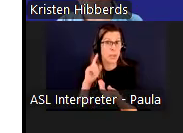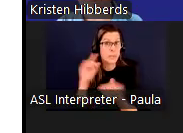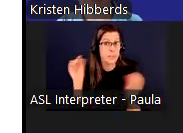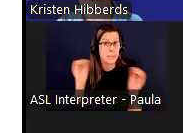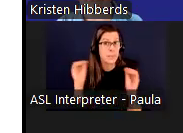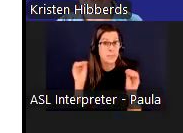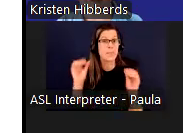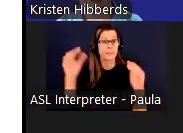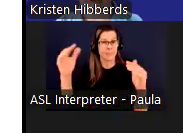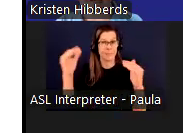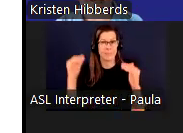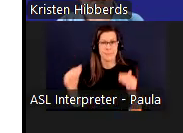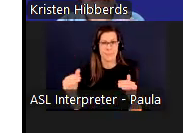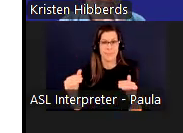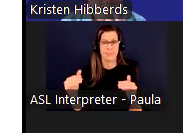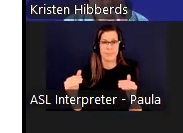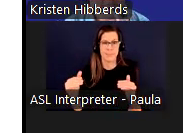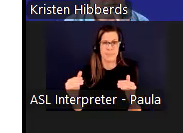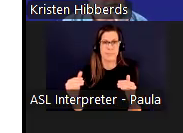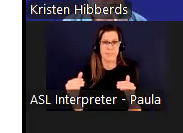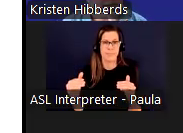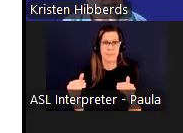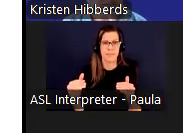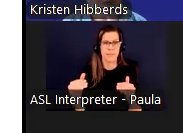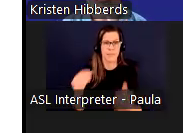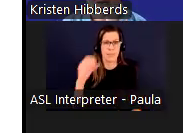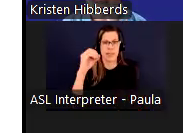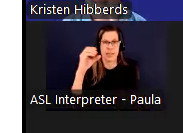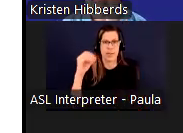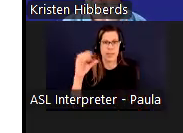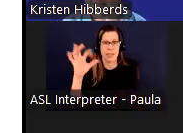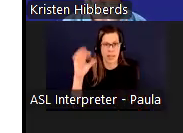collaboration, so I will move to 0090 on assessment.